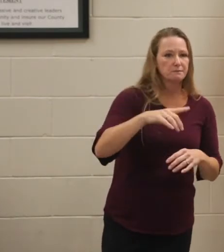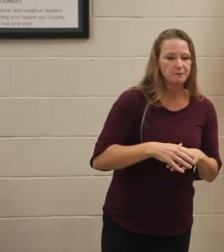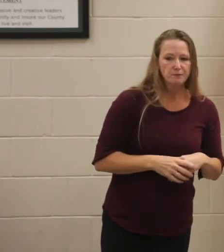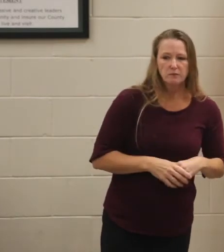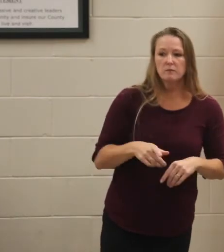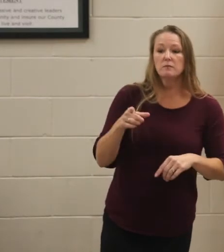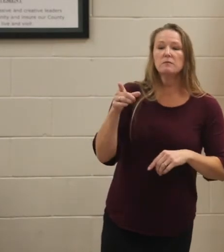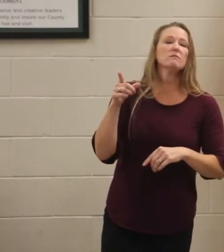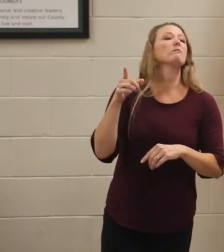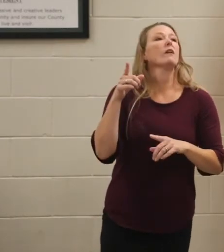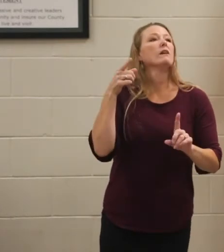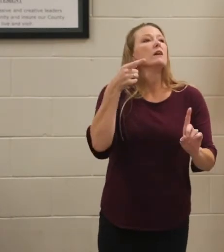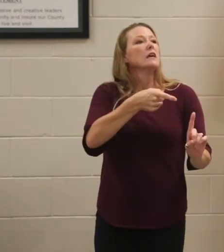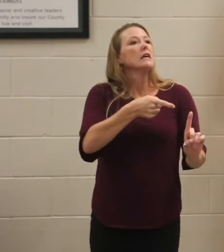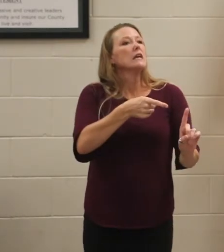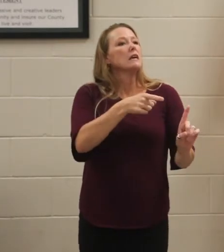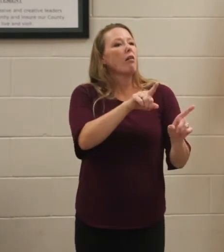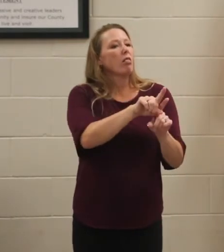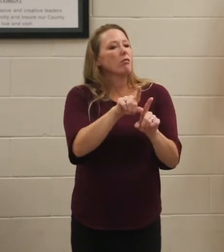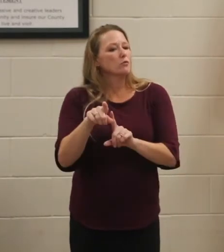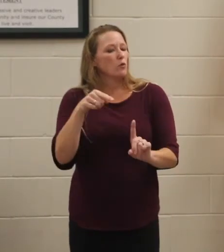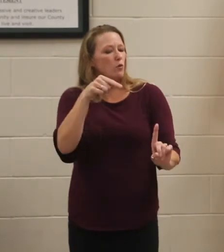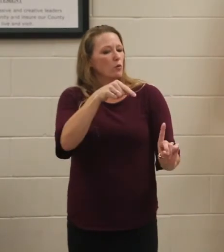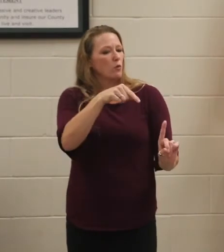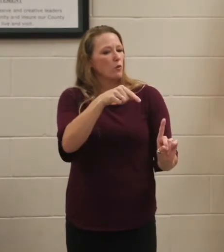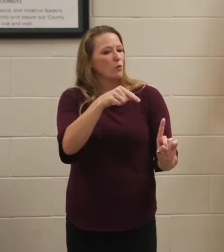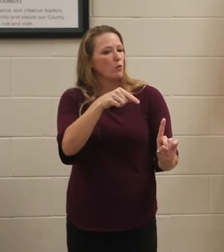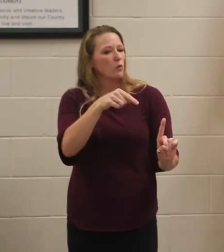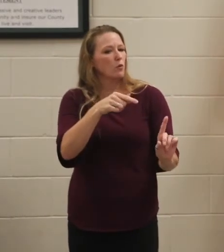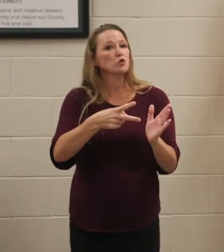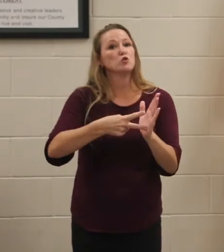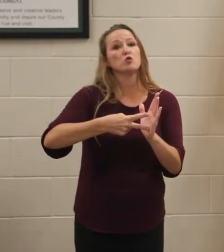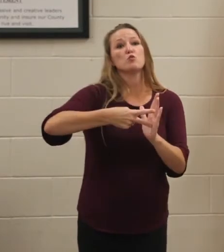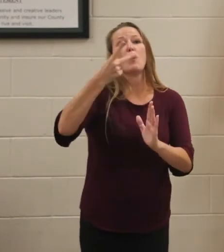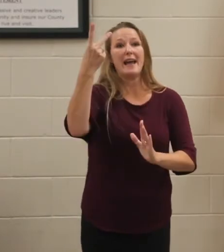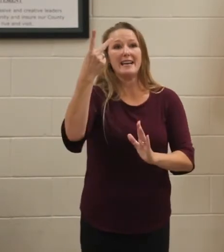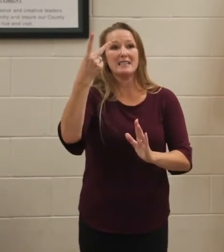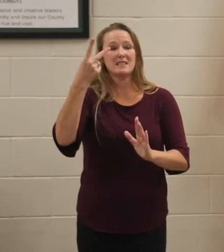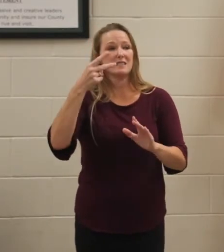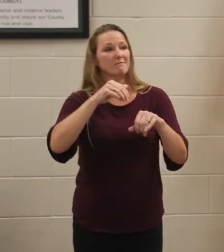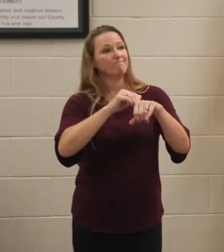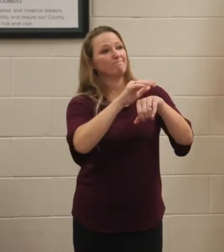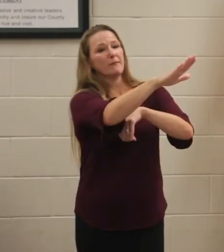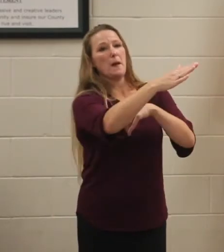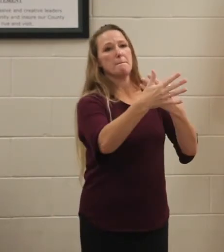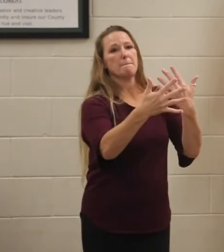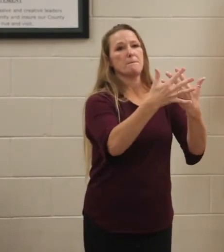He had also served two separate terms in state prison and